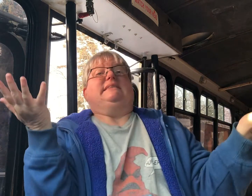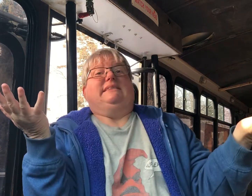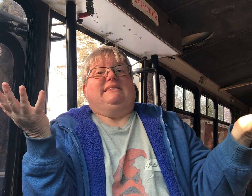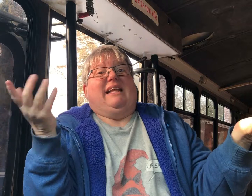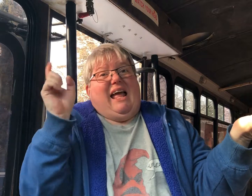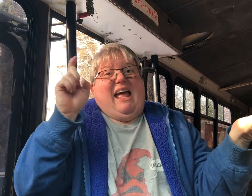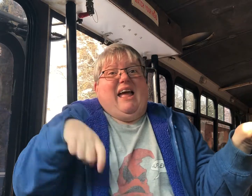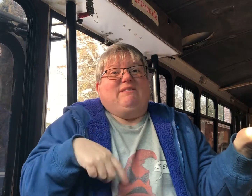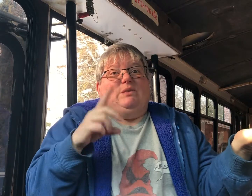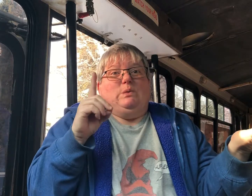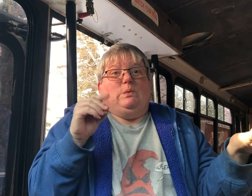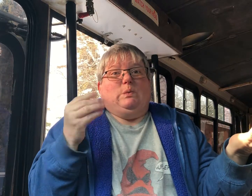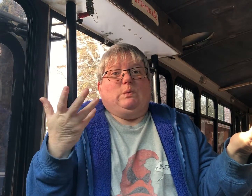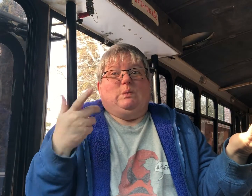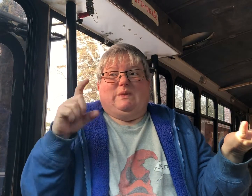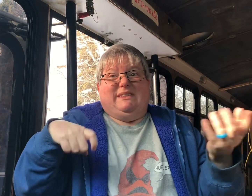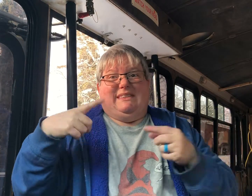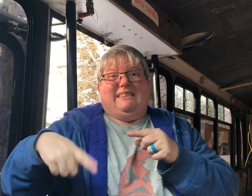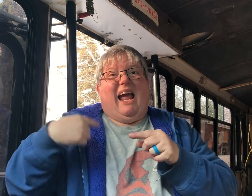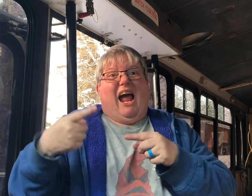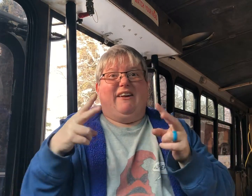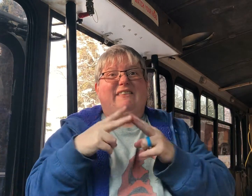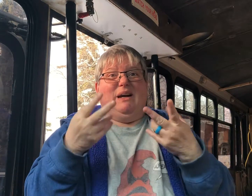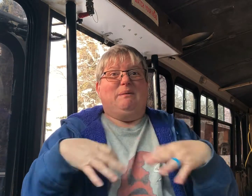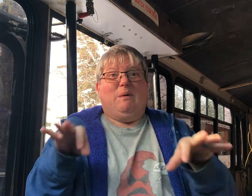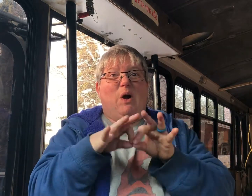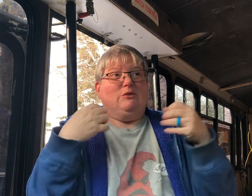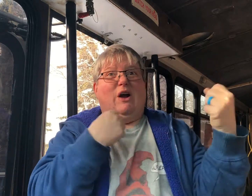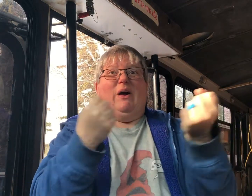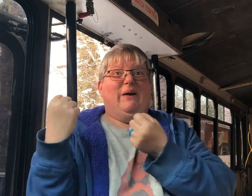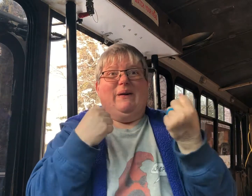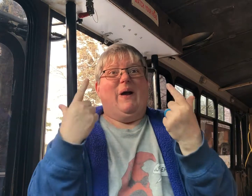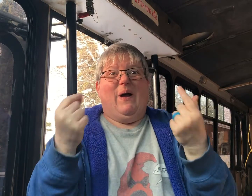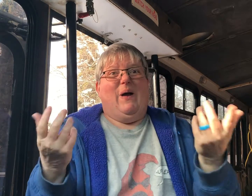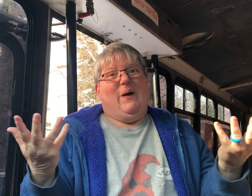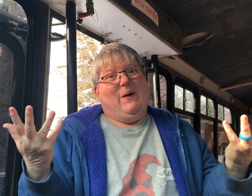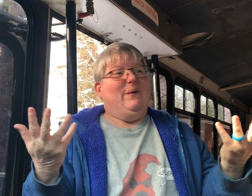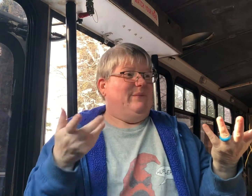But you have to do it. You need tires. They're very important to drive around.